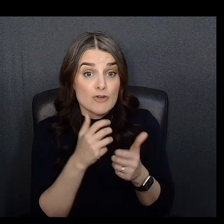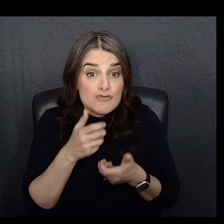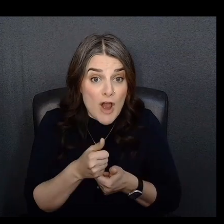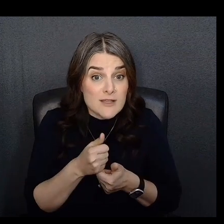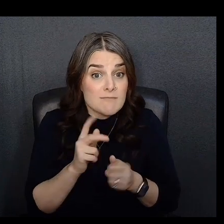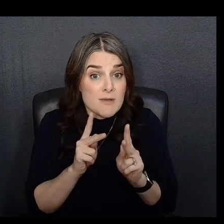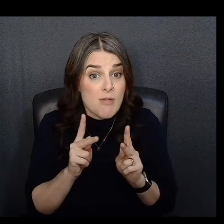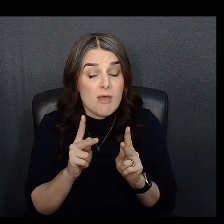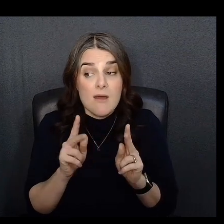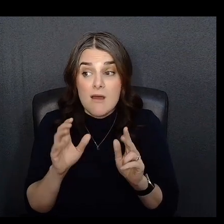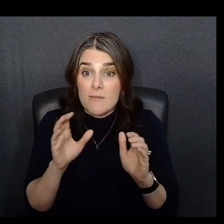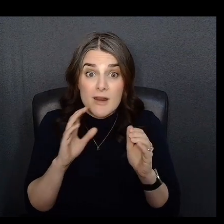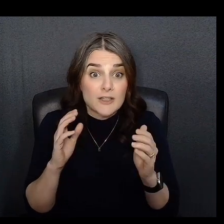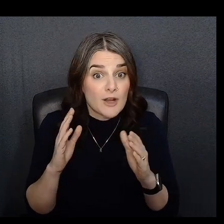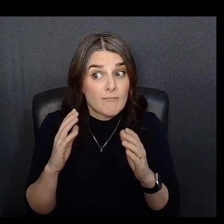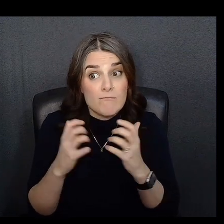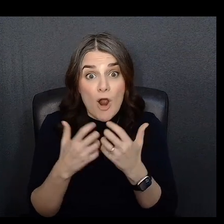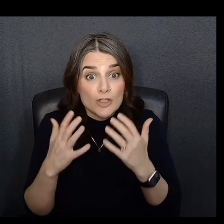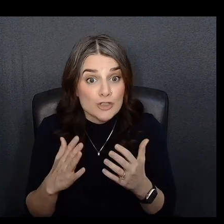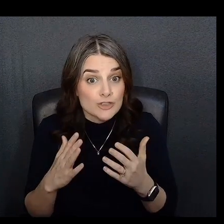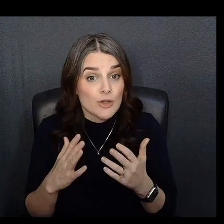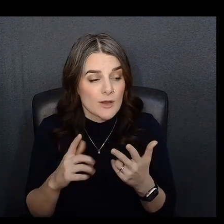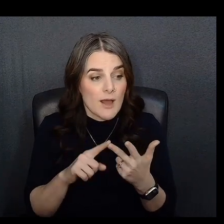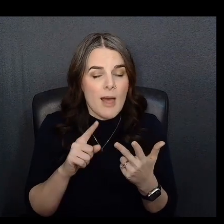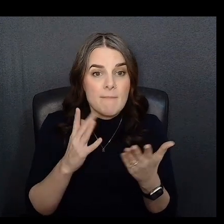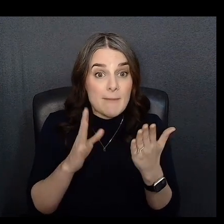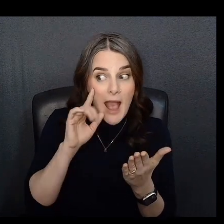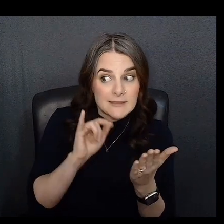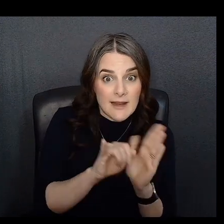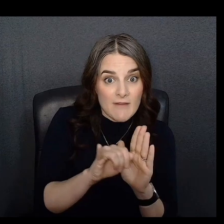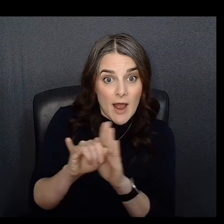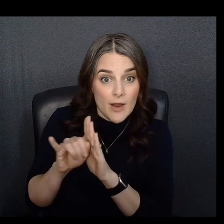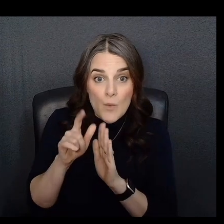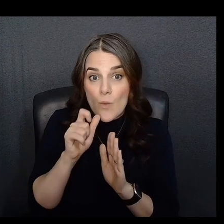and maybe identifying who those people are. We can have private conversations with family,